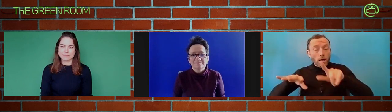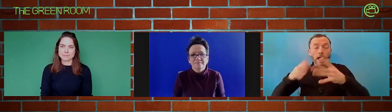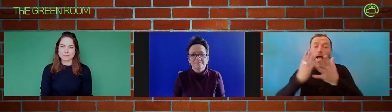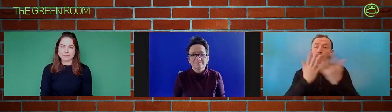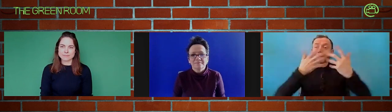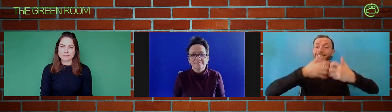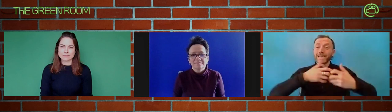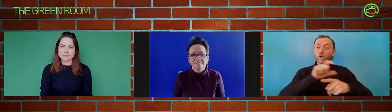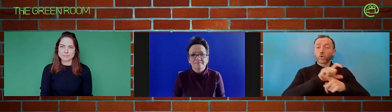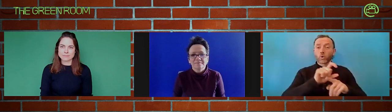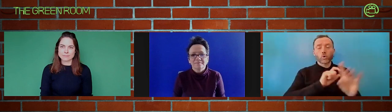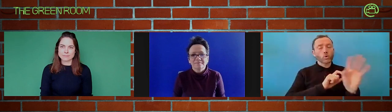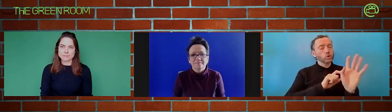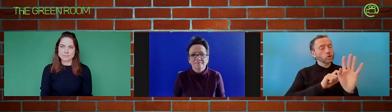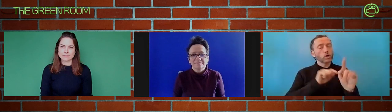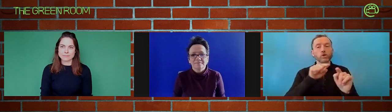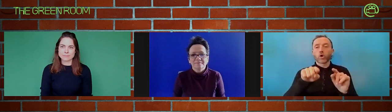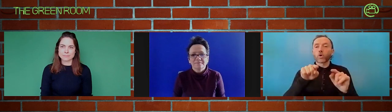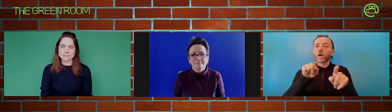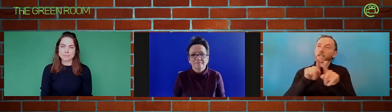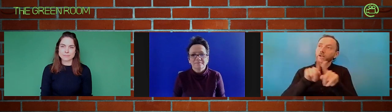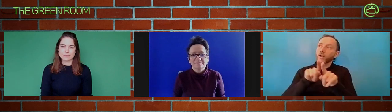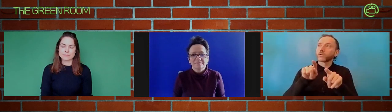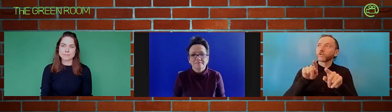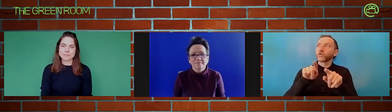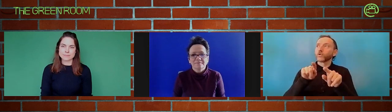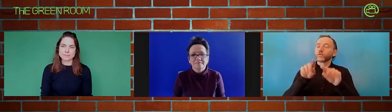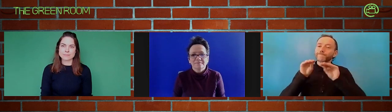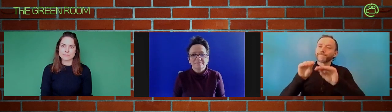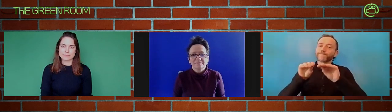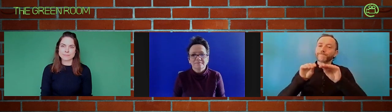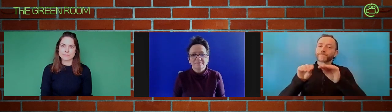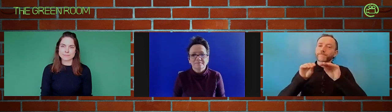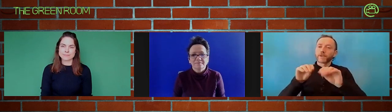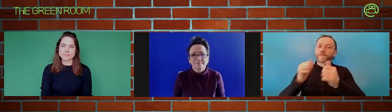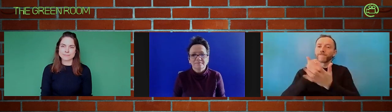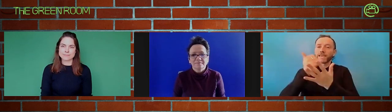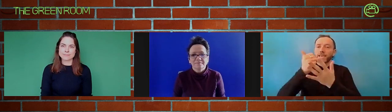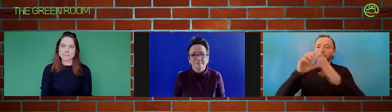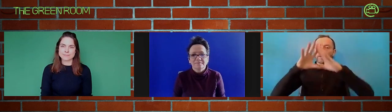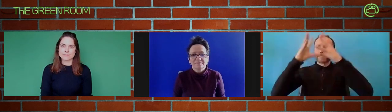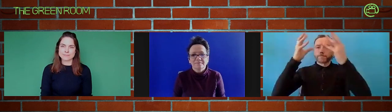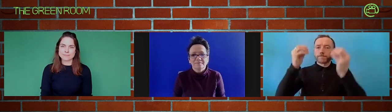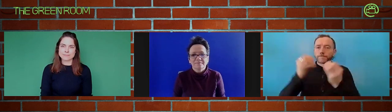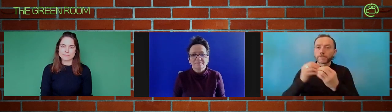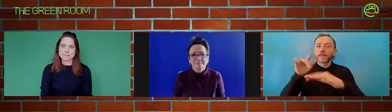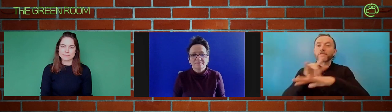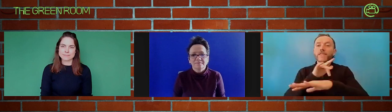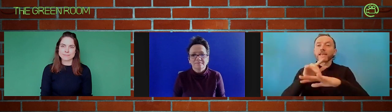it's to make rounded well-rounded theatre for social change makers.